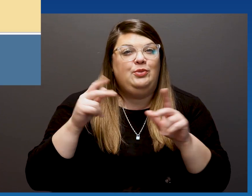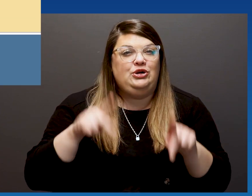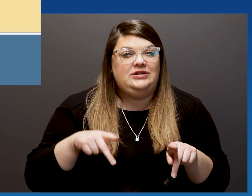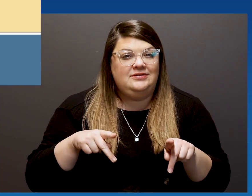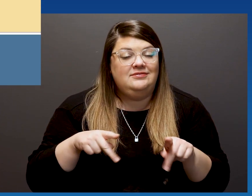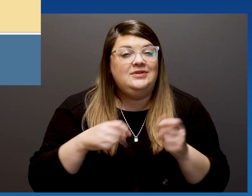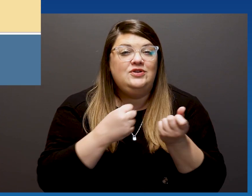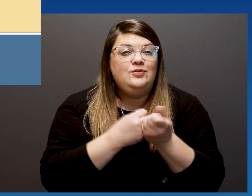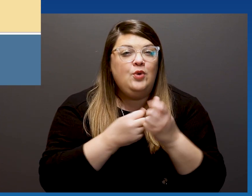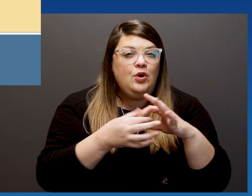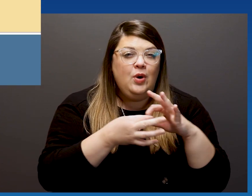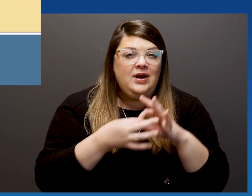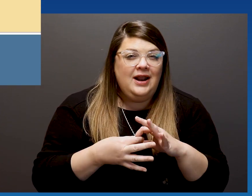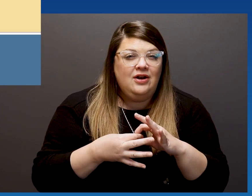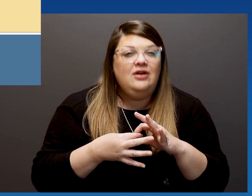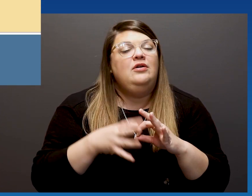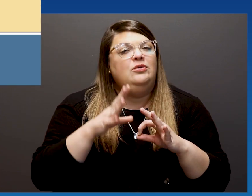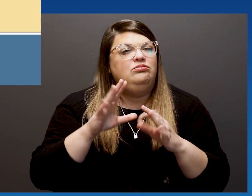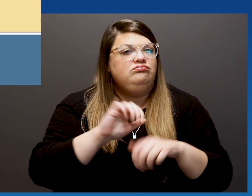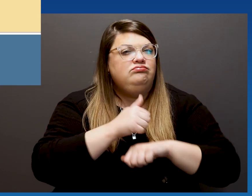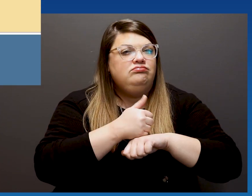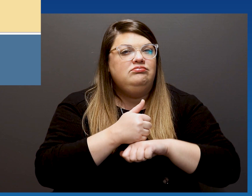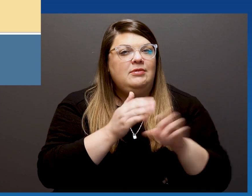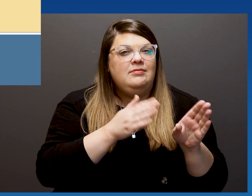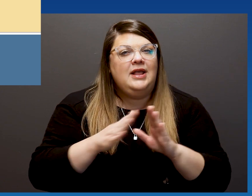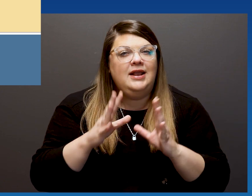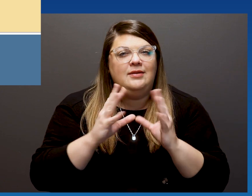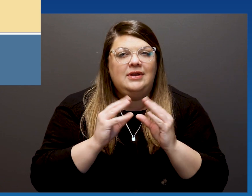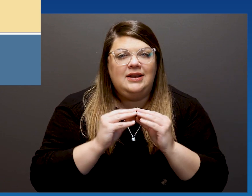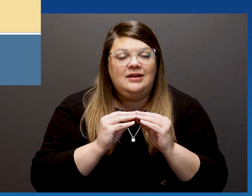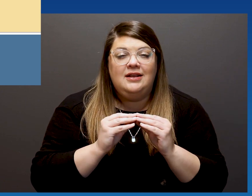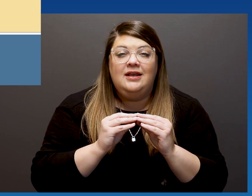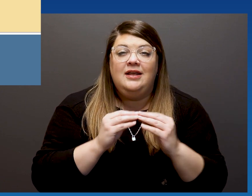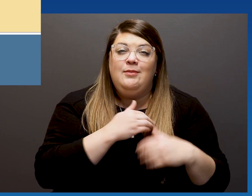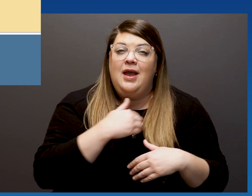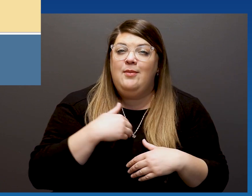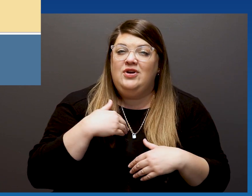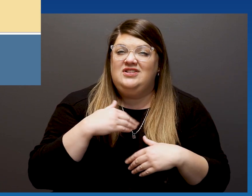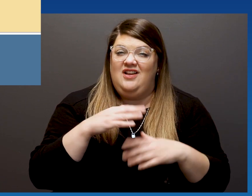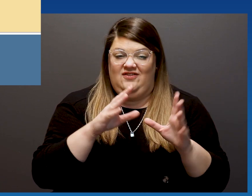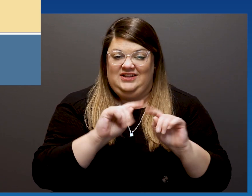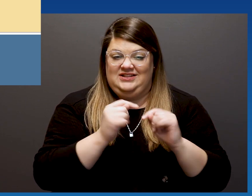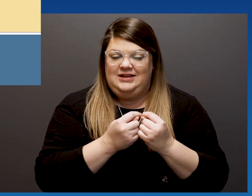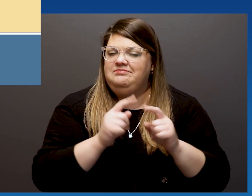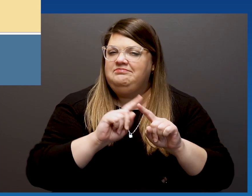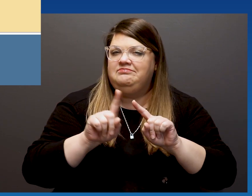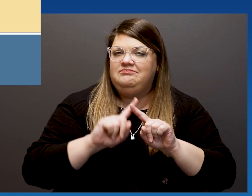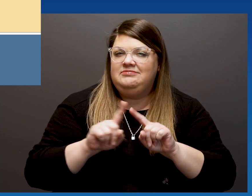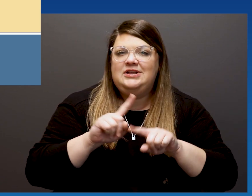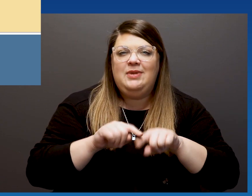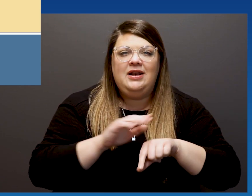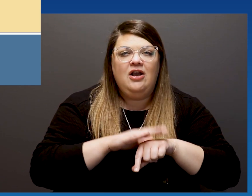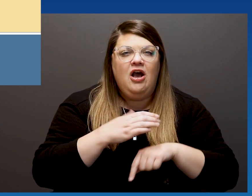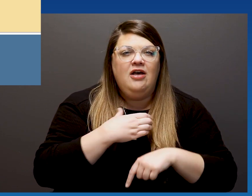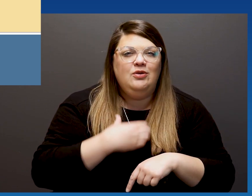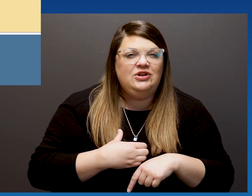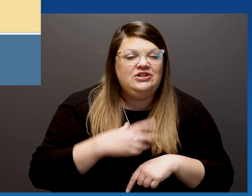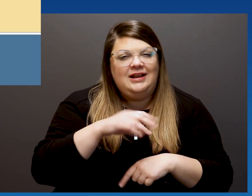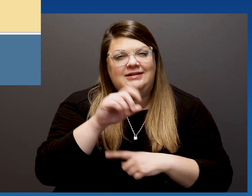The support coordinator schedules a planning meeting. The members of the planning team are different depending on the needs and wishes of the member.